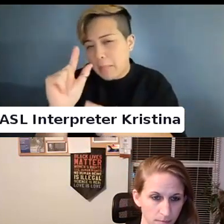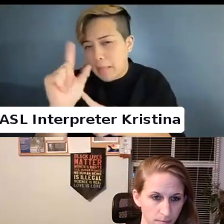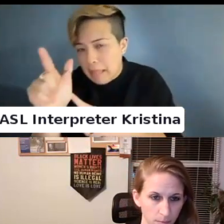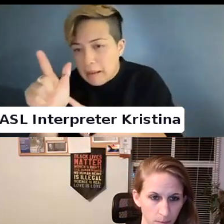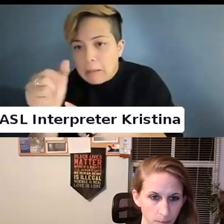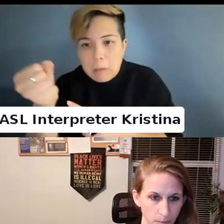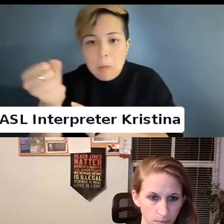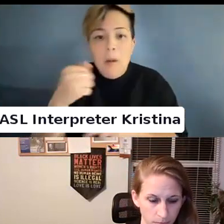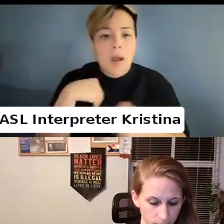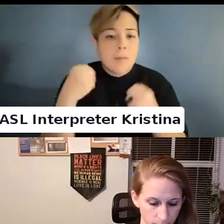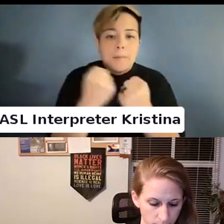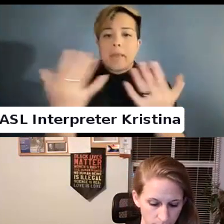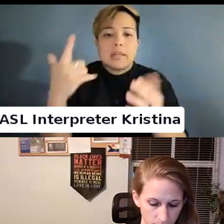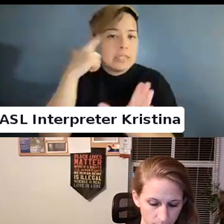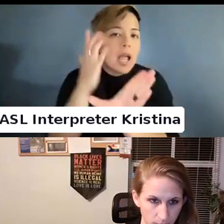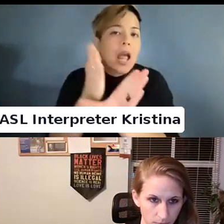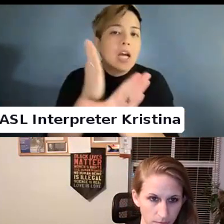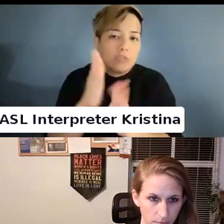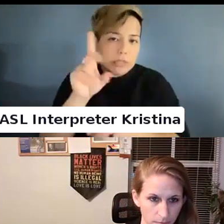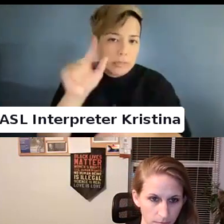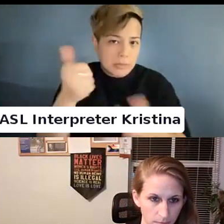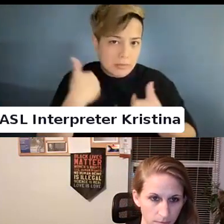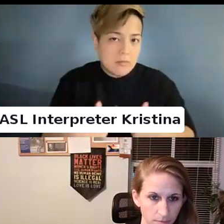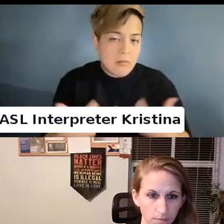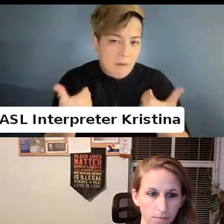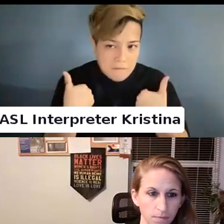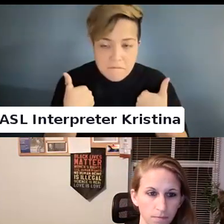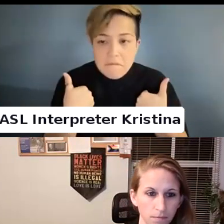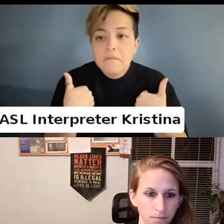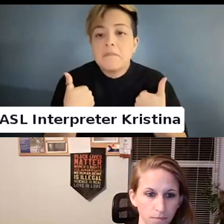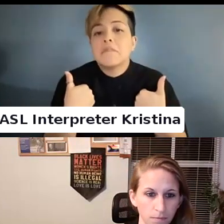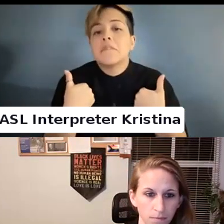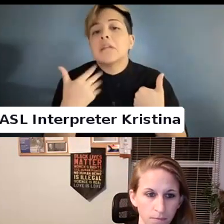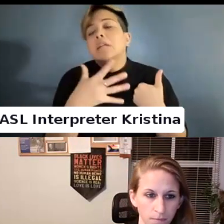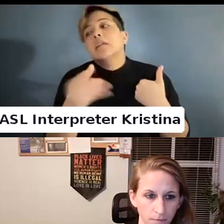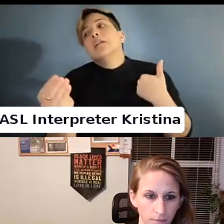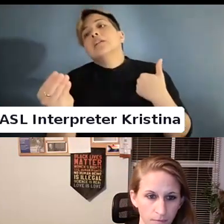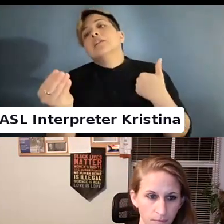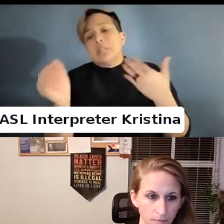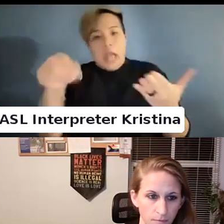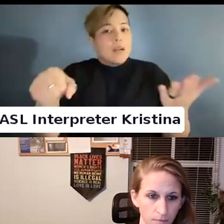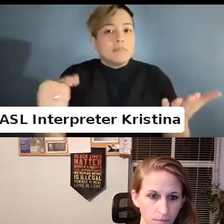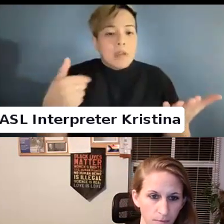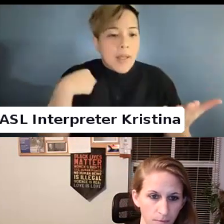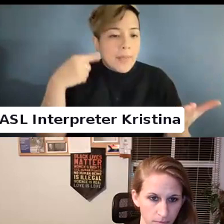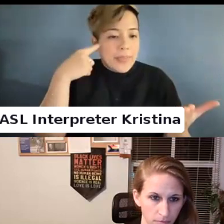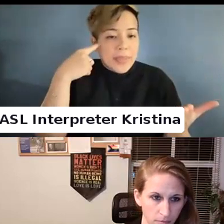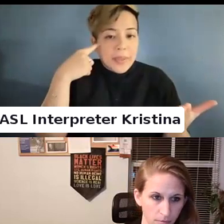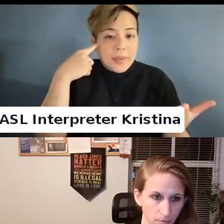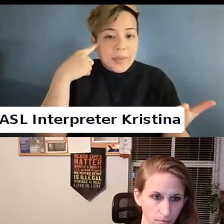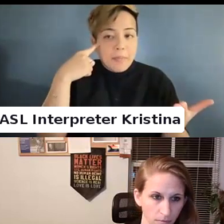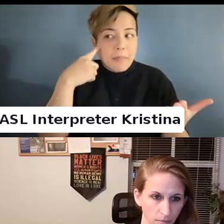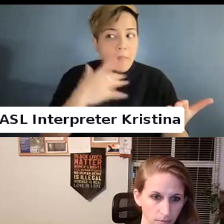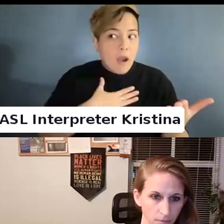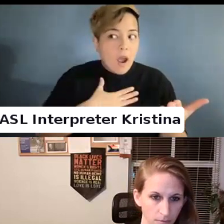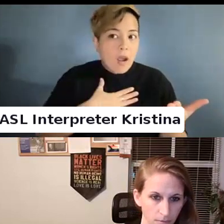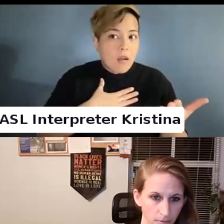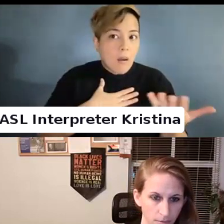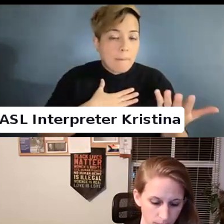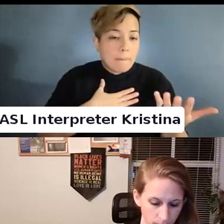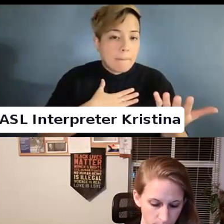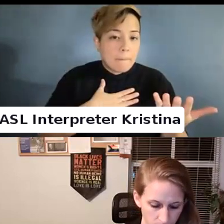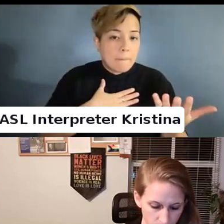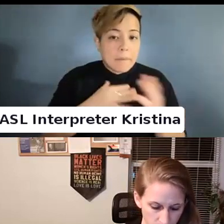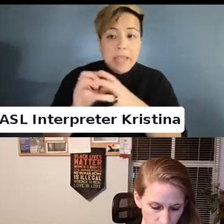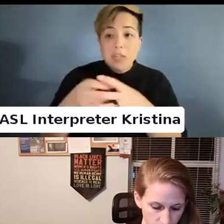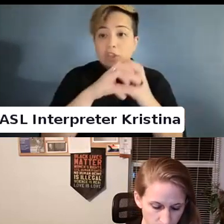I have a number of psychiatric disabilities and I think my intersecting identities and